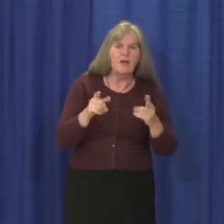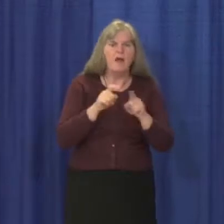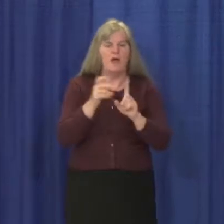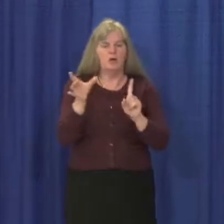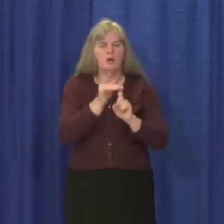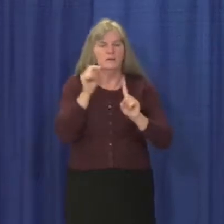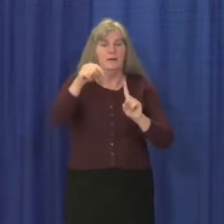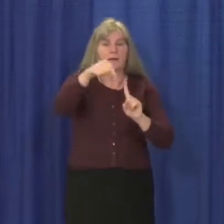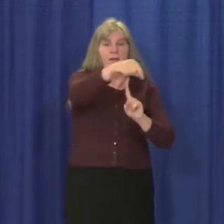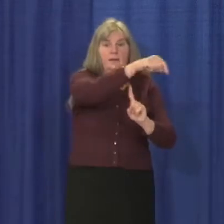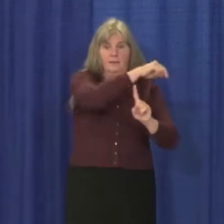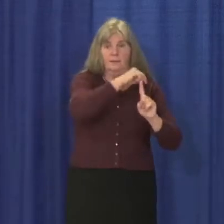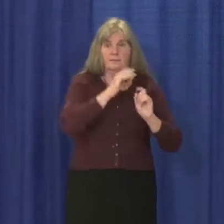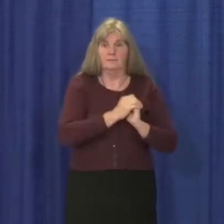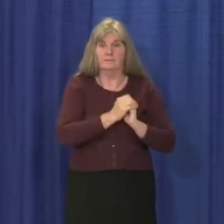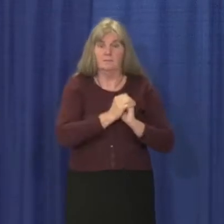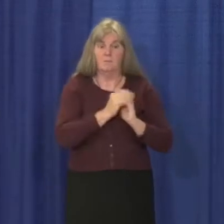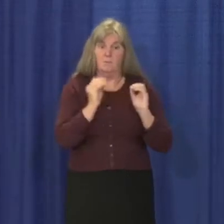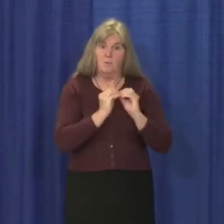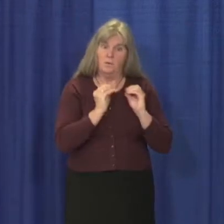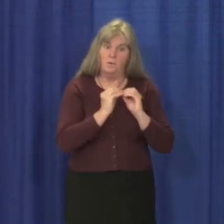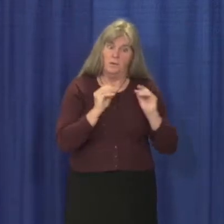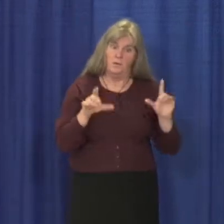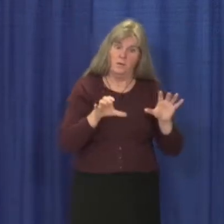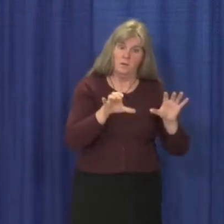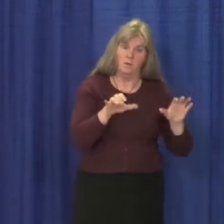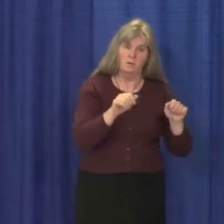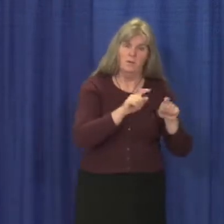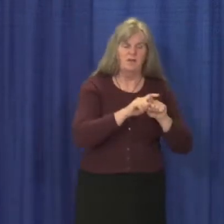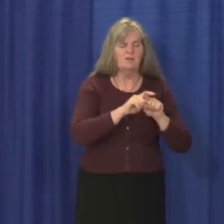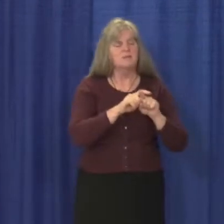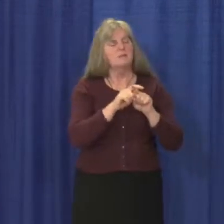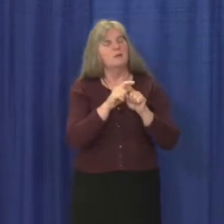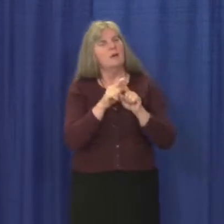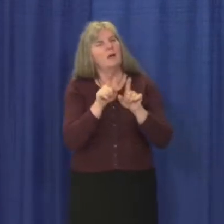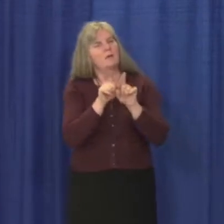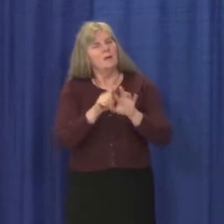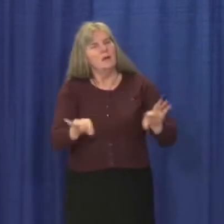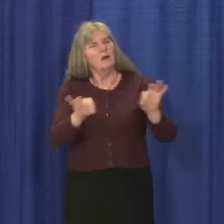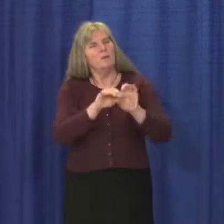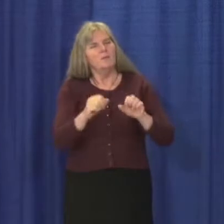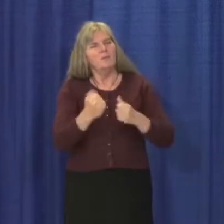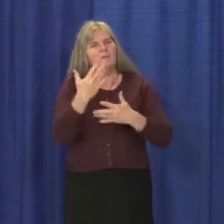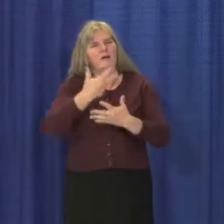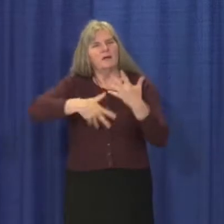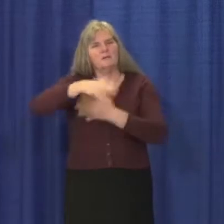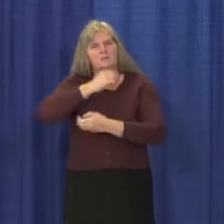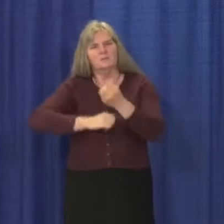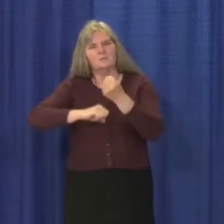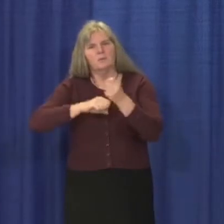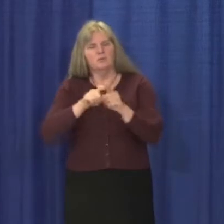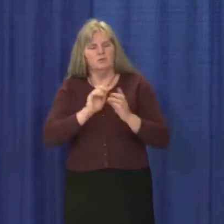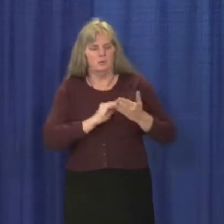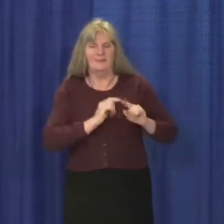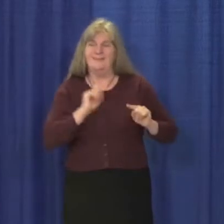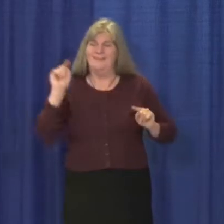didn't sure we can continue to provide critical support and critical social supports.